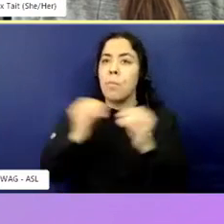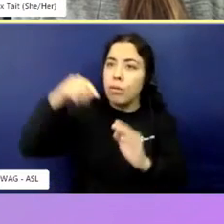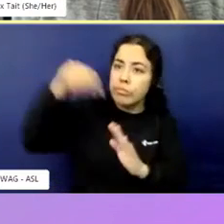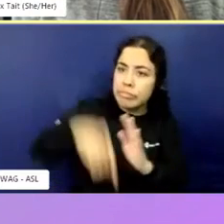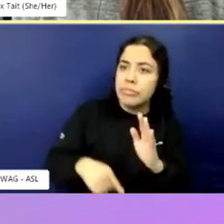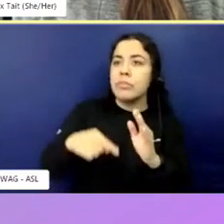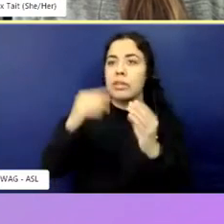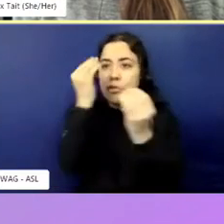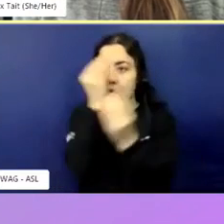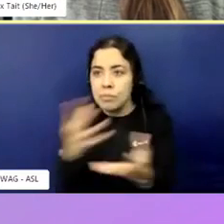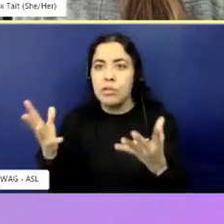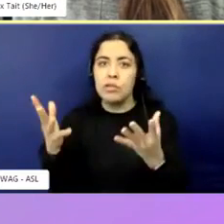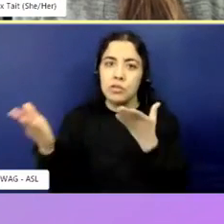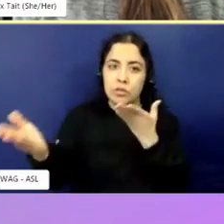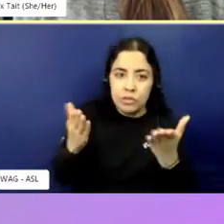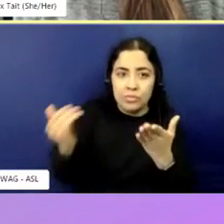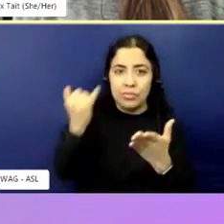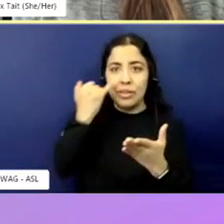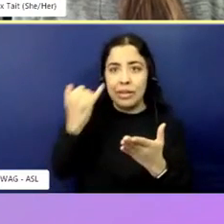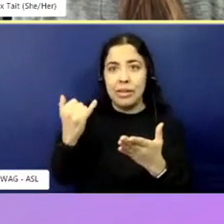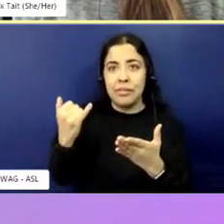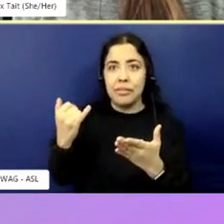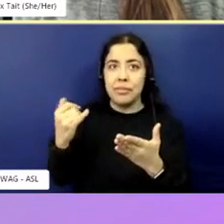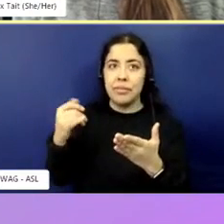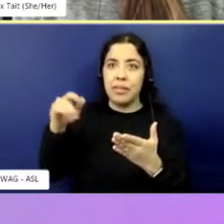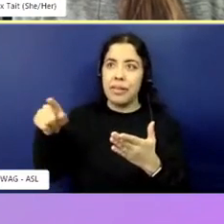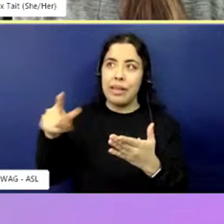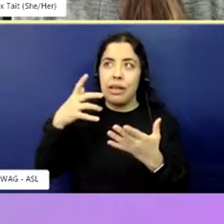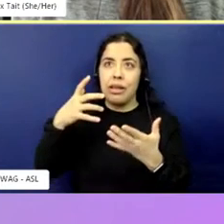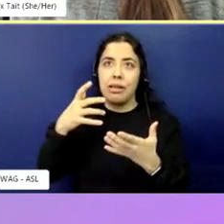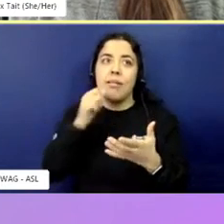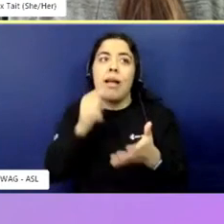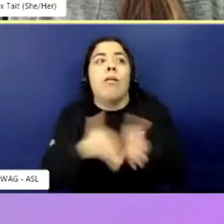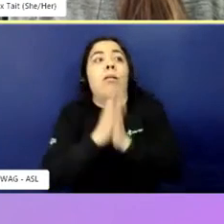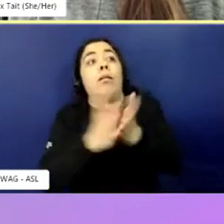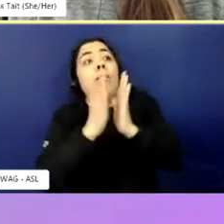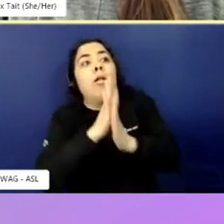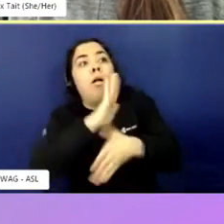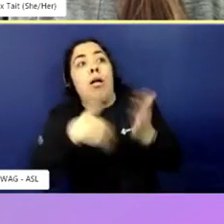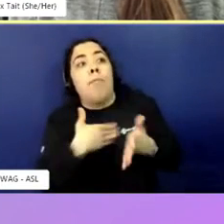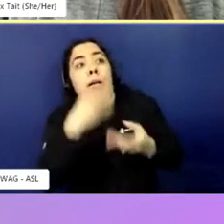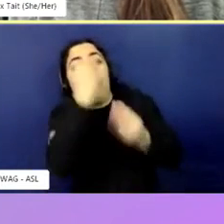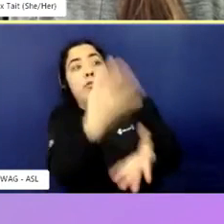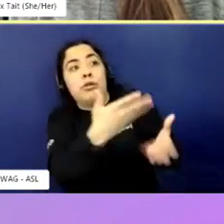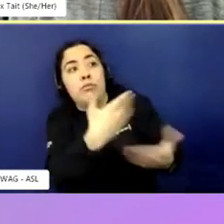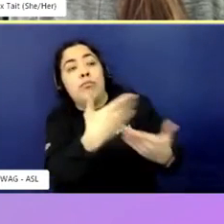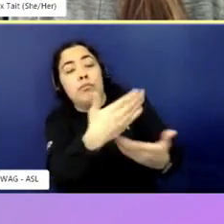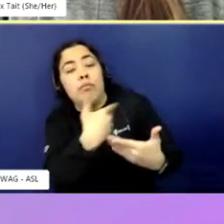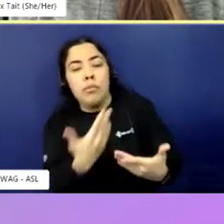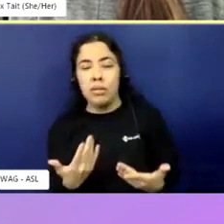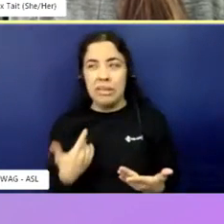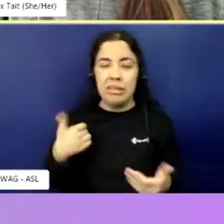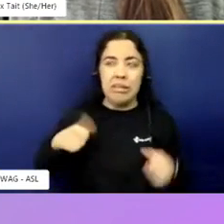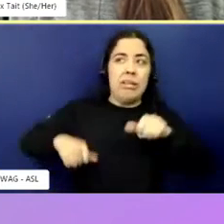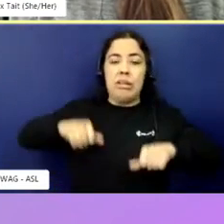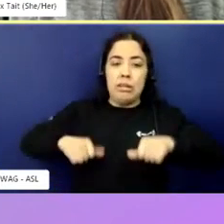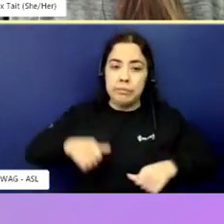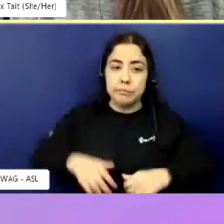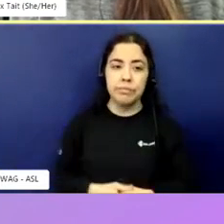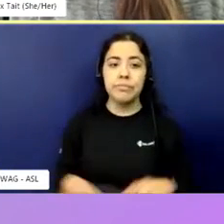about. The downside of this for me is that I could probably benefit from a richer range of information and services if this aspect was